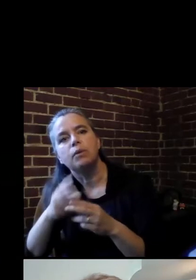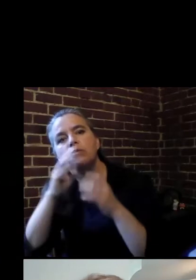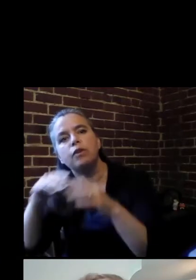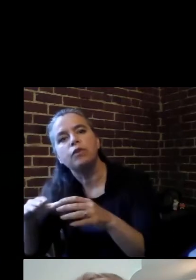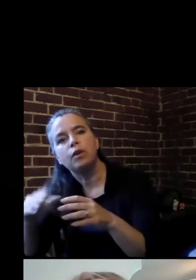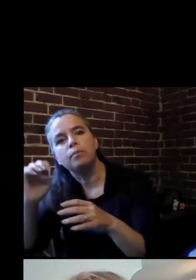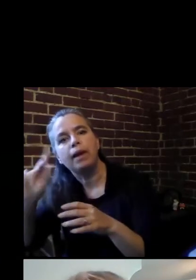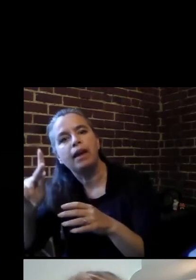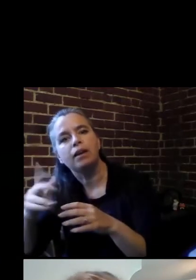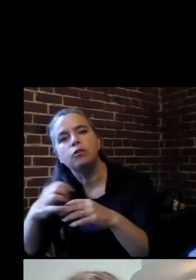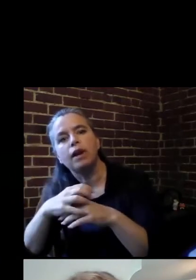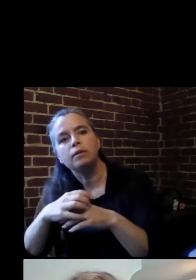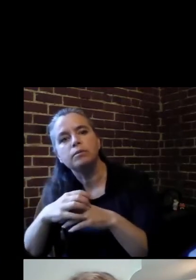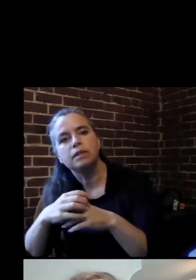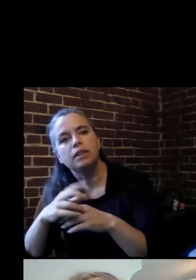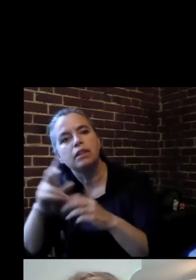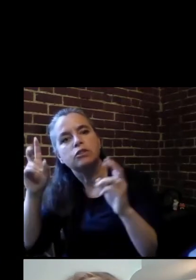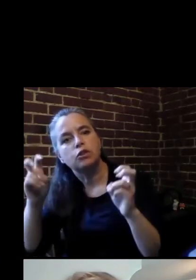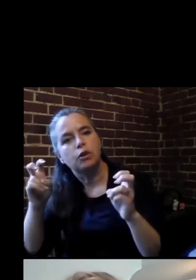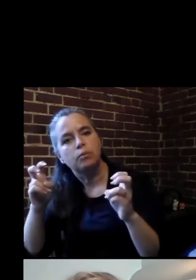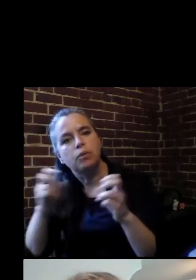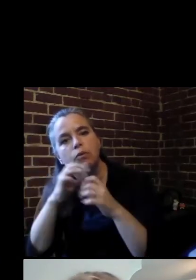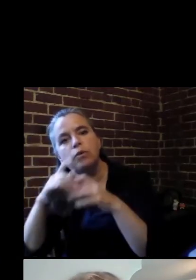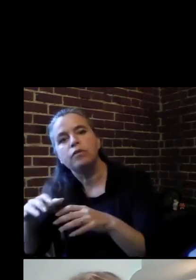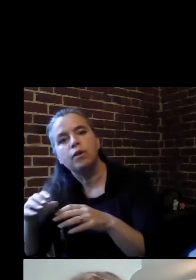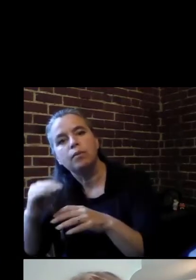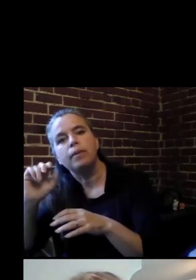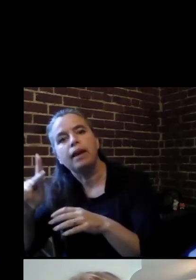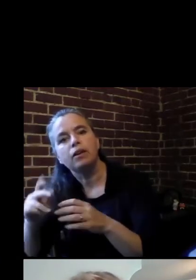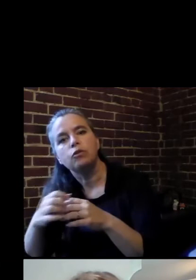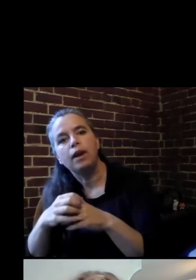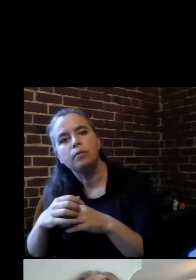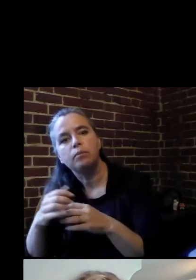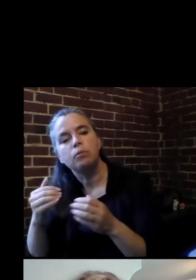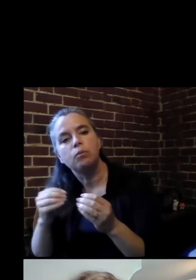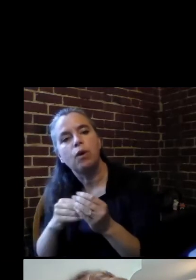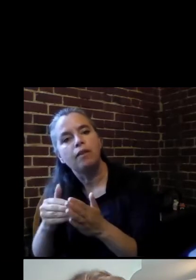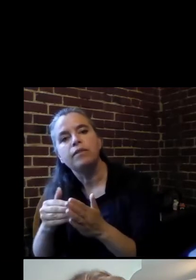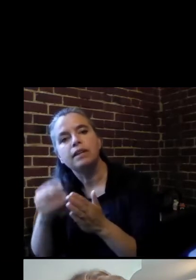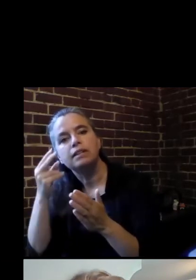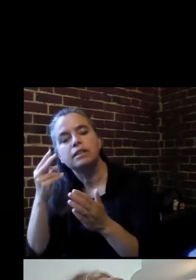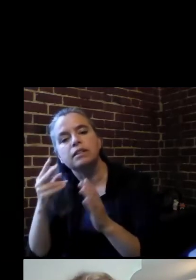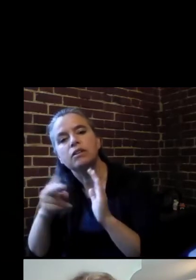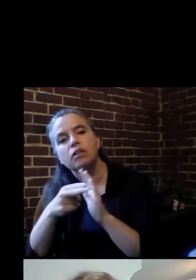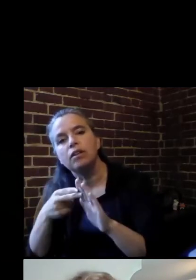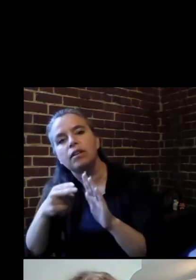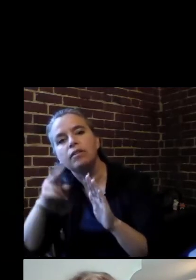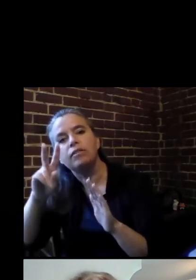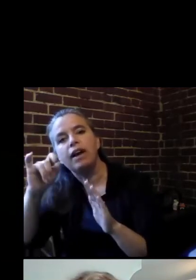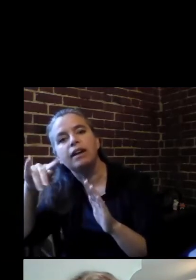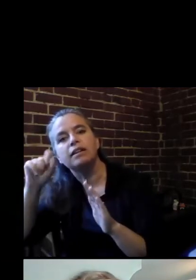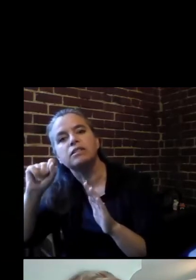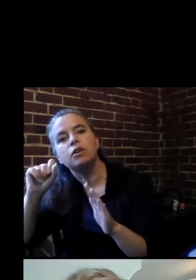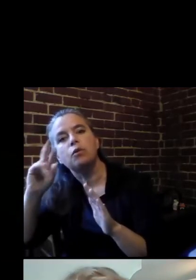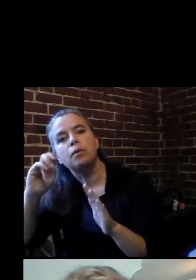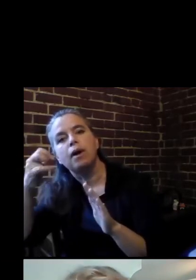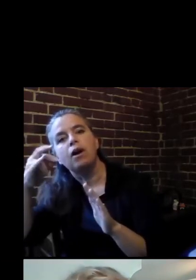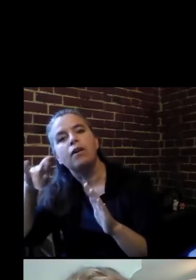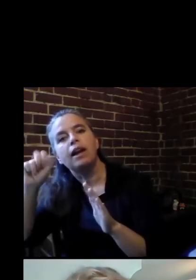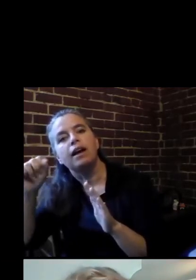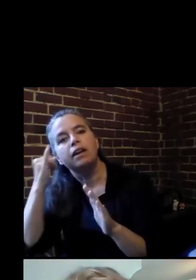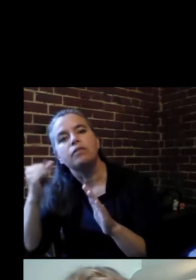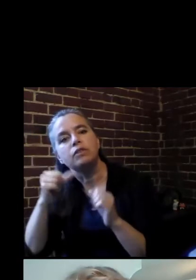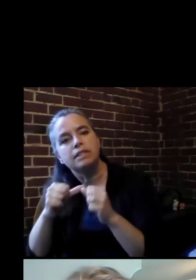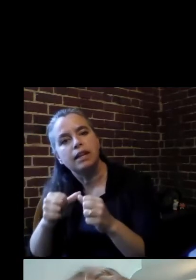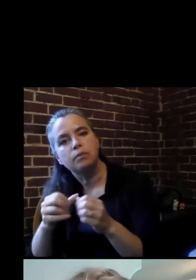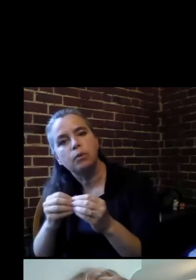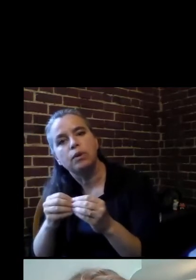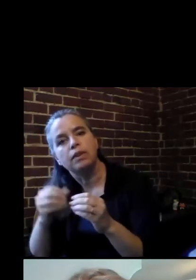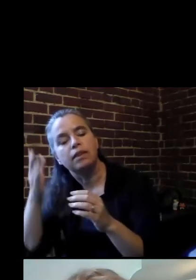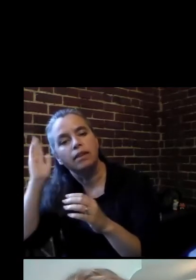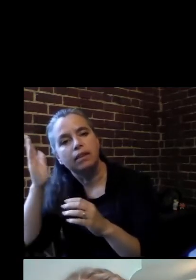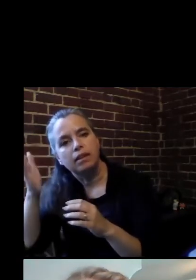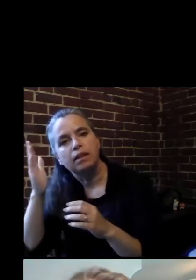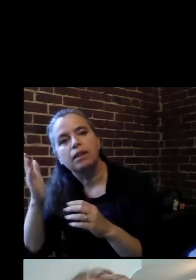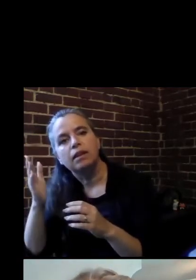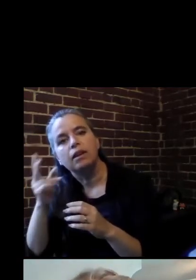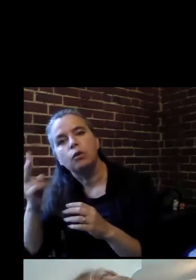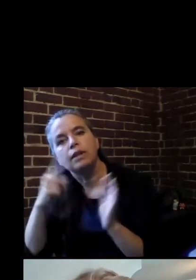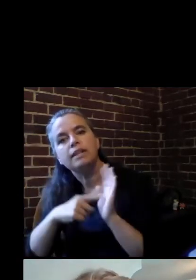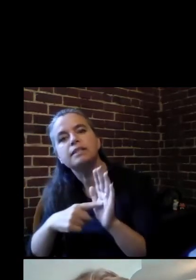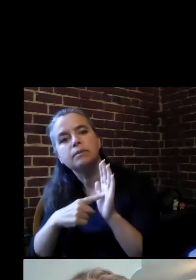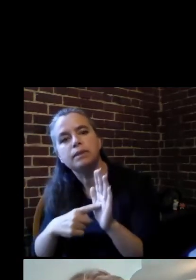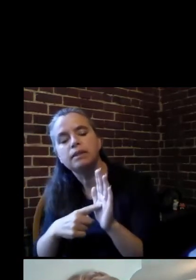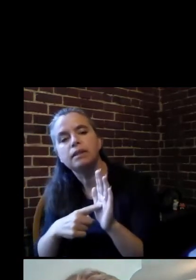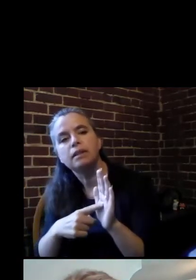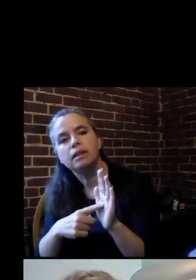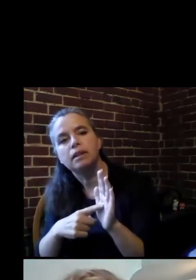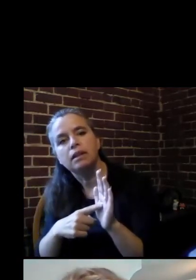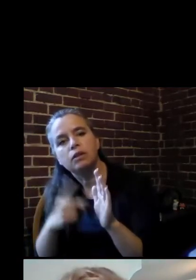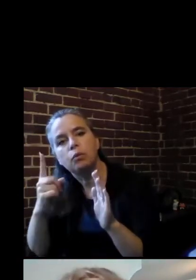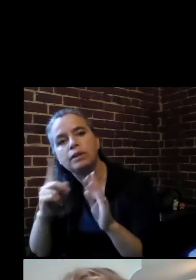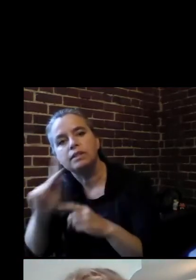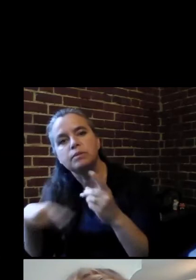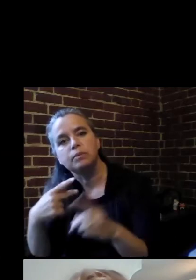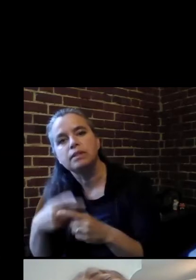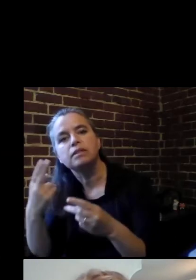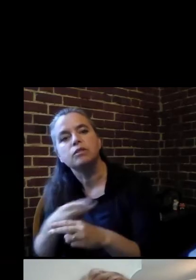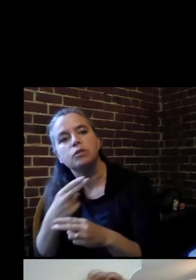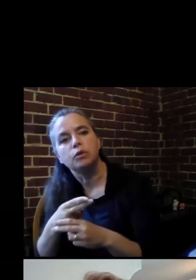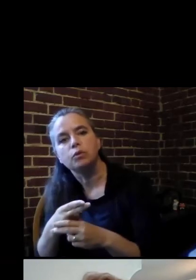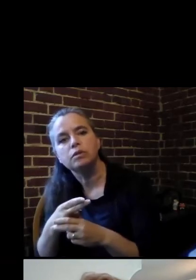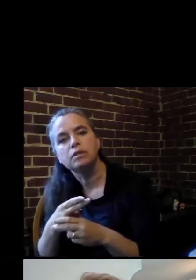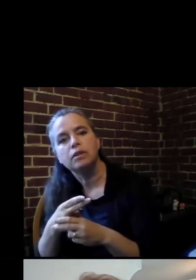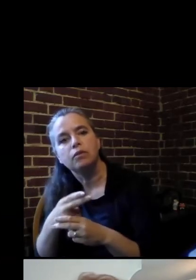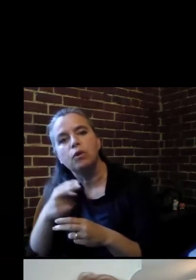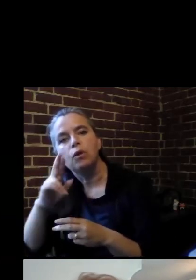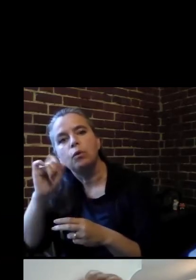That term is more commonly applied to Vitis riparia, which you guys, if you stick around for more of the talks and go to the exhibit, I know this is one of the species that's now used commonly for rootstock in wine grapes in North America.